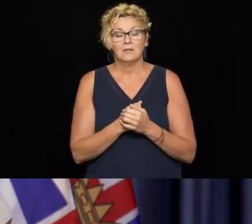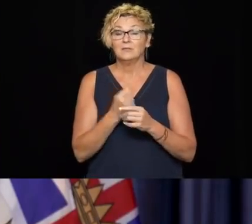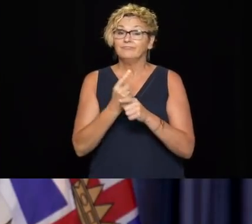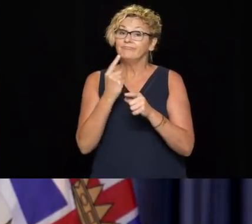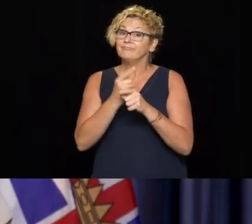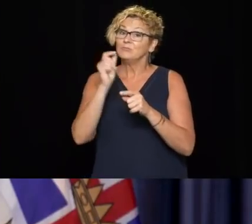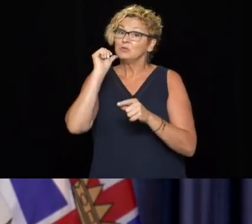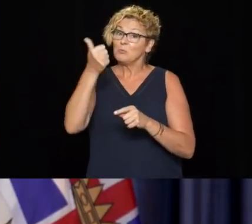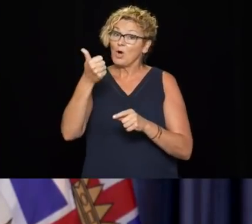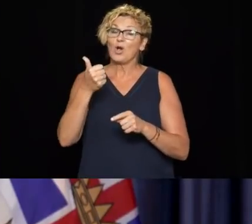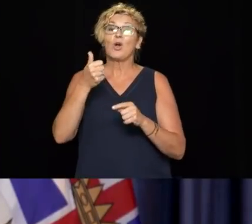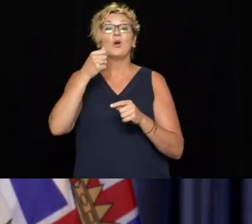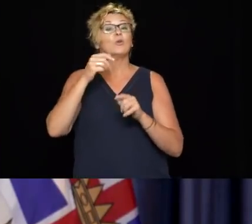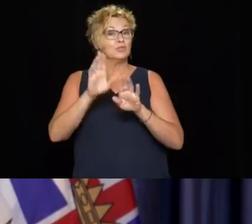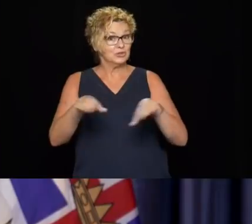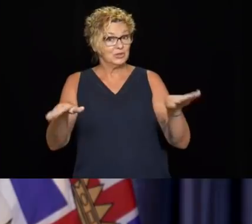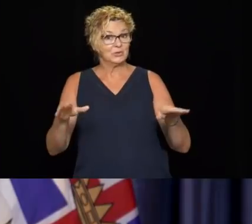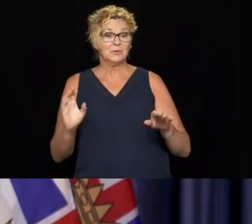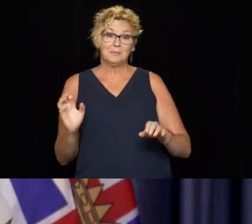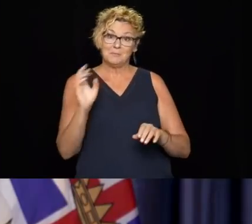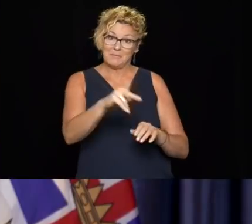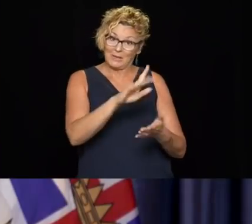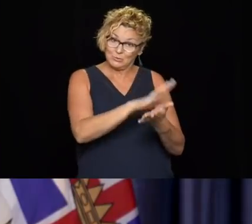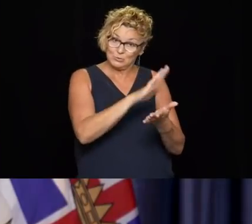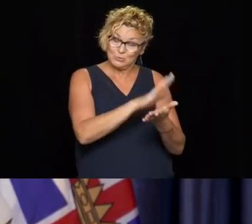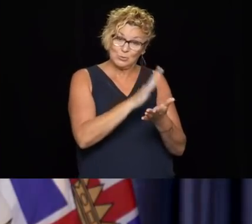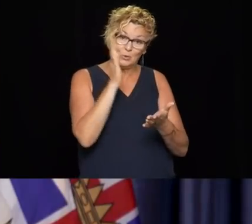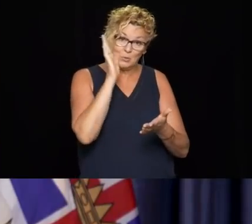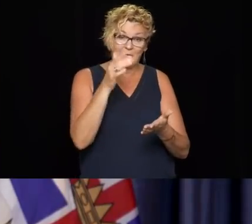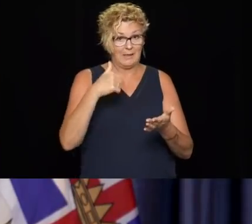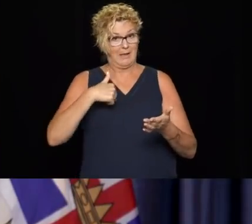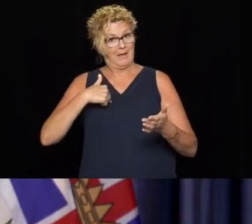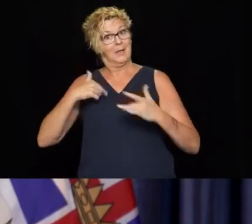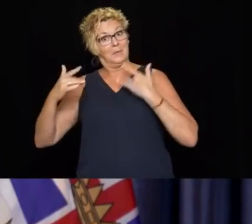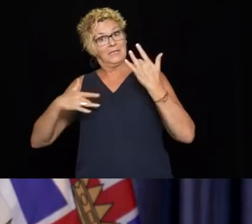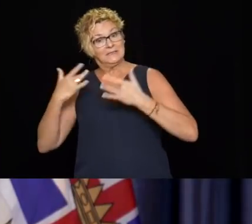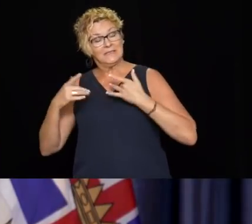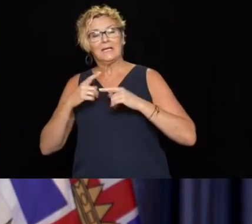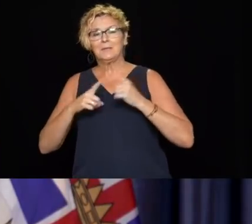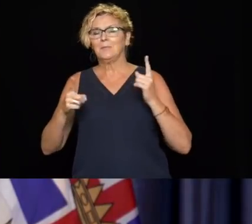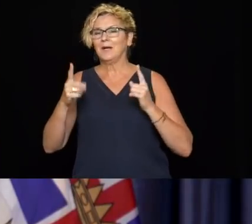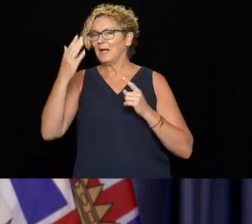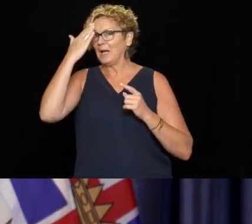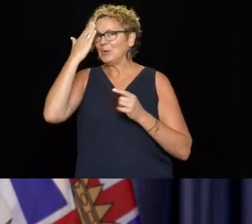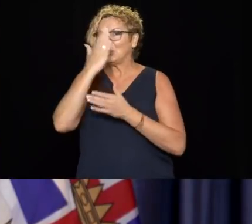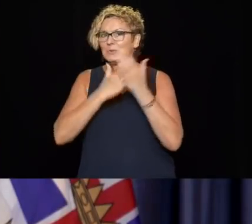back to the ethic that got us to that position by working together by focusing on the directives that will